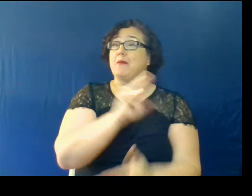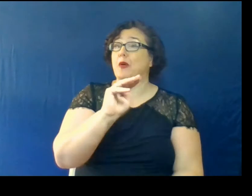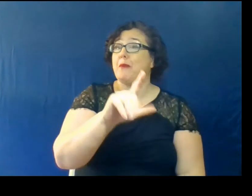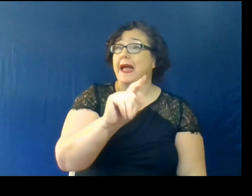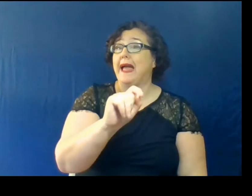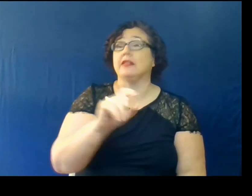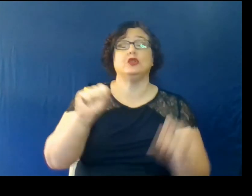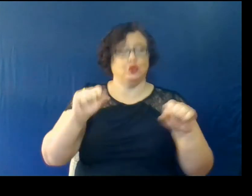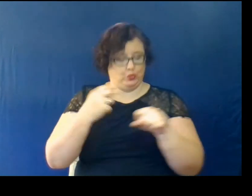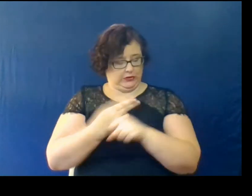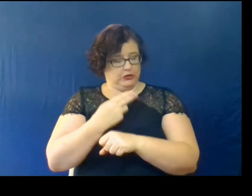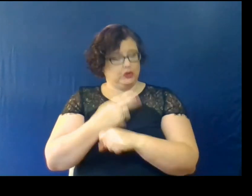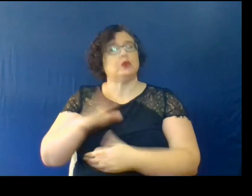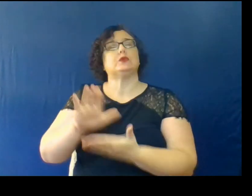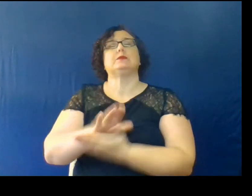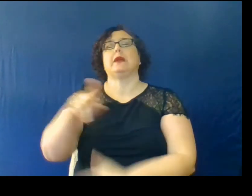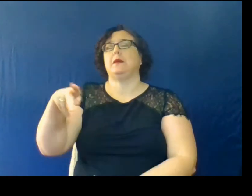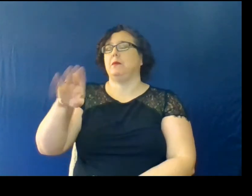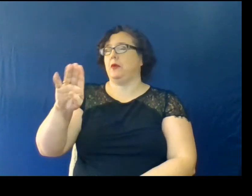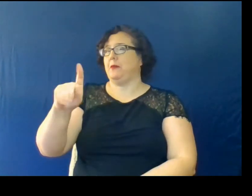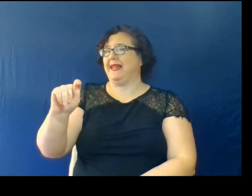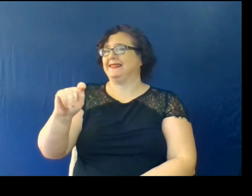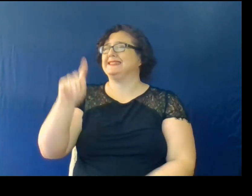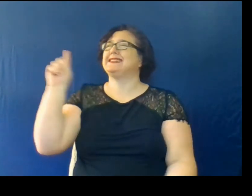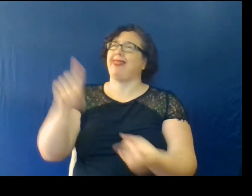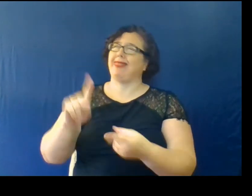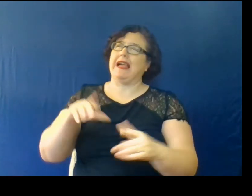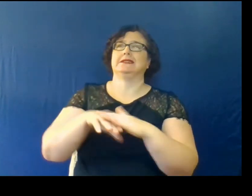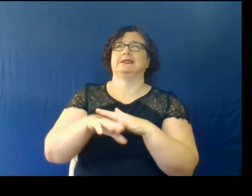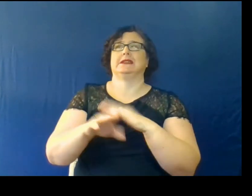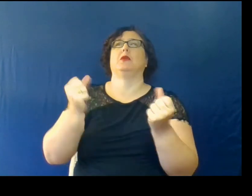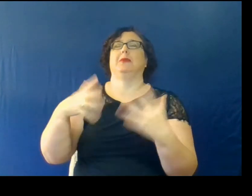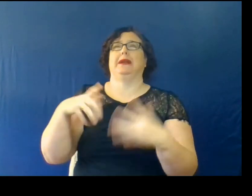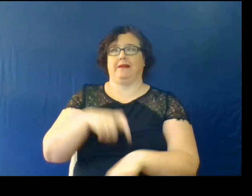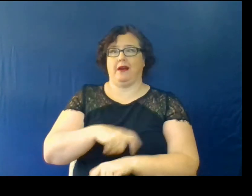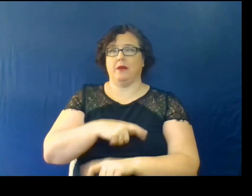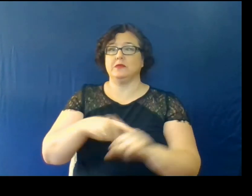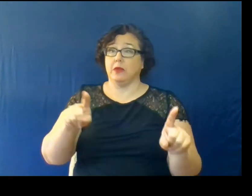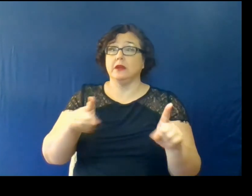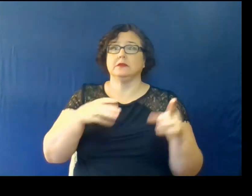paper ballots which are less accessible in many cases but there are ways to work around that. And